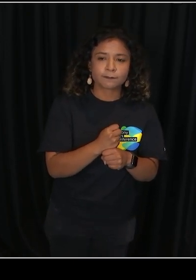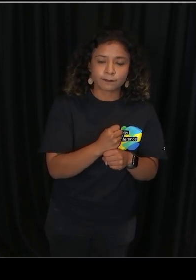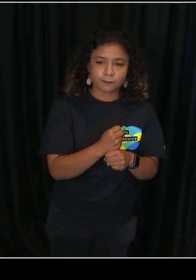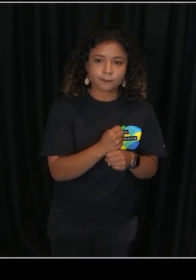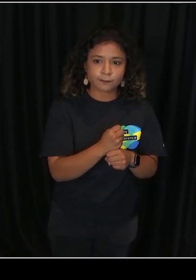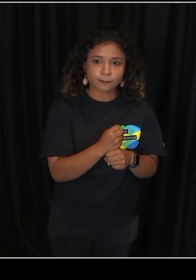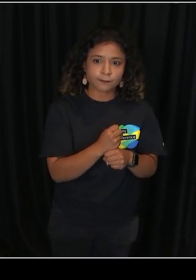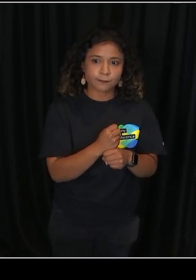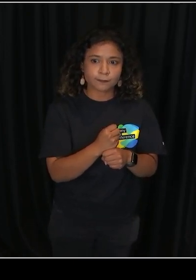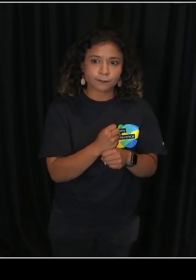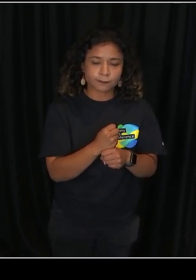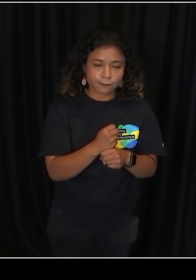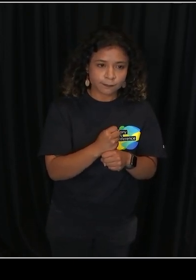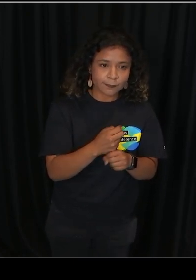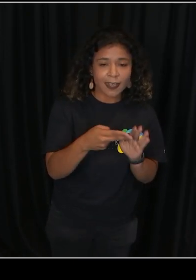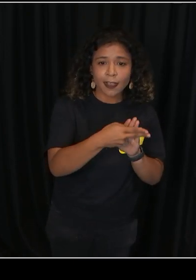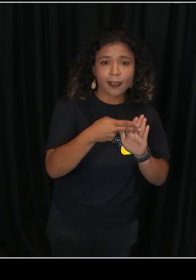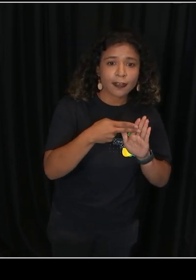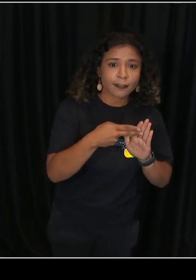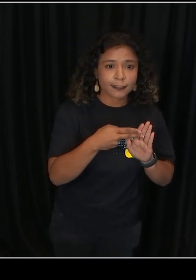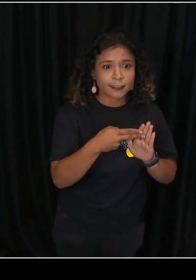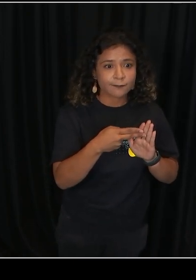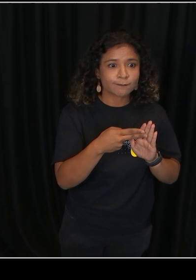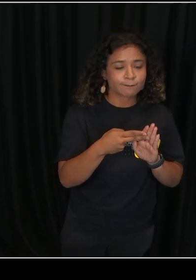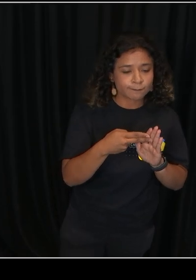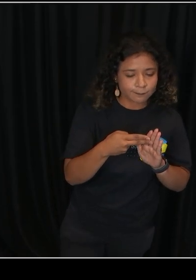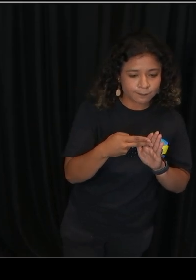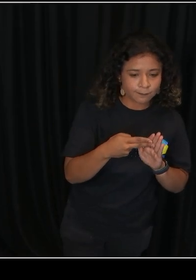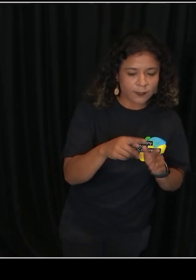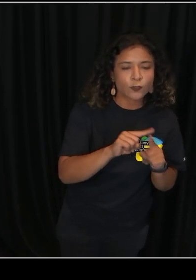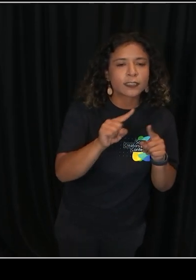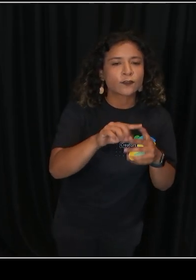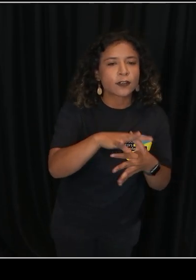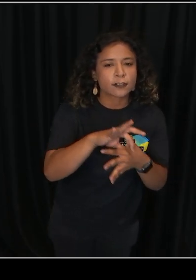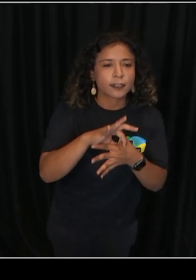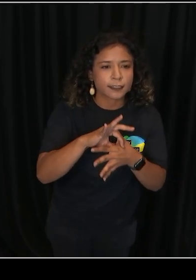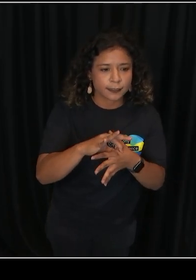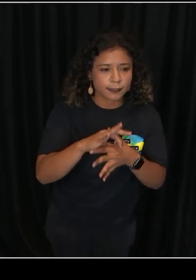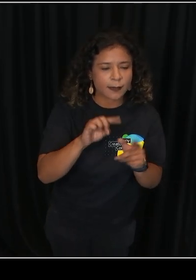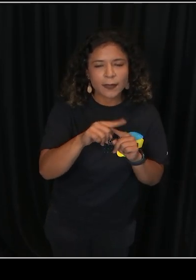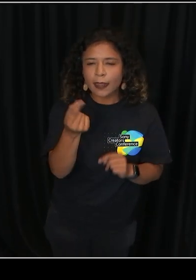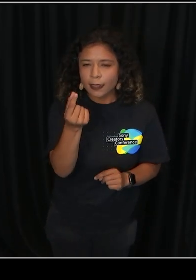CG re-creation highlight is the quite the differentiating contents, but it's little bit difficult